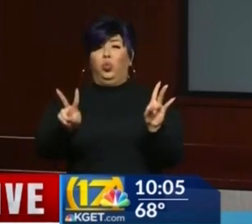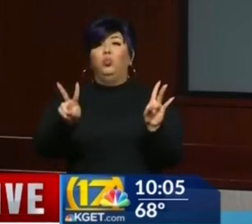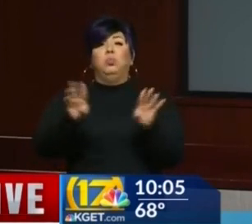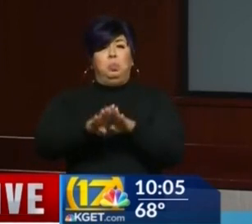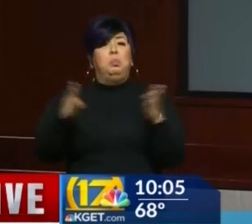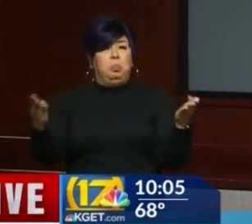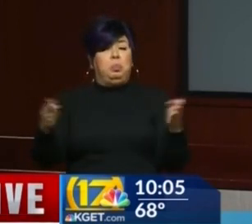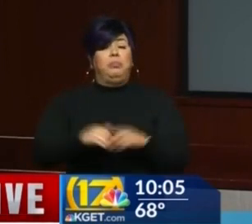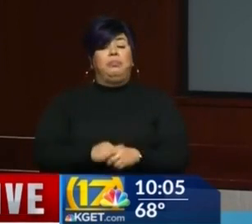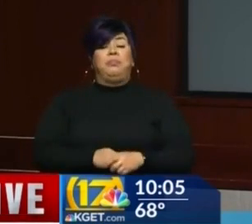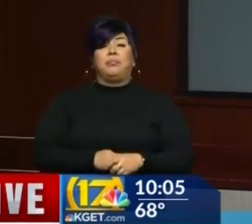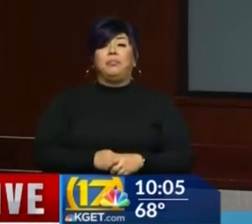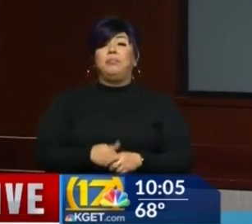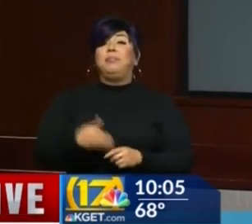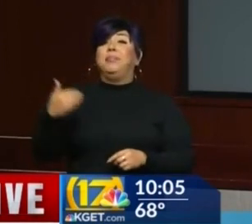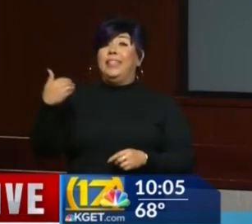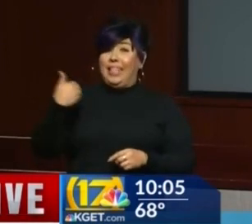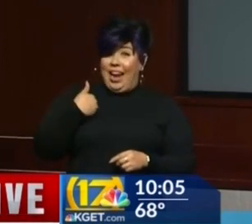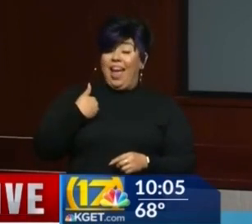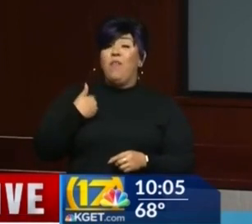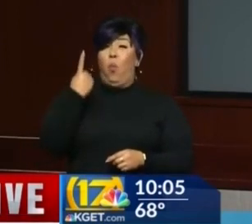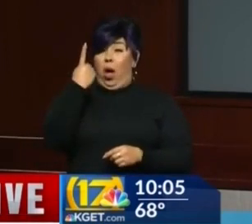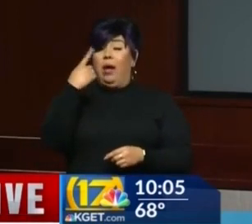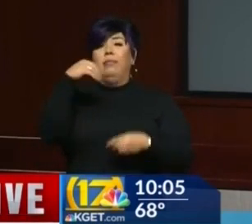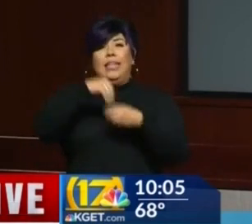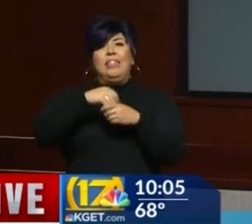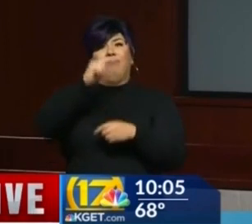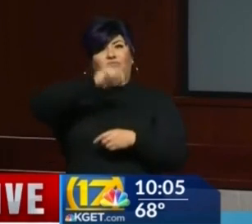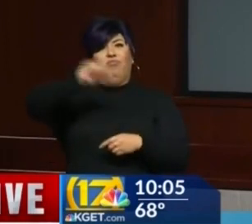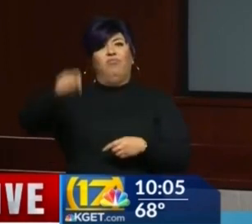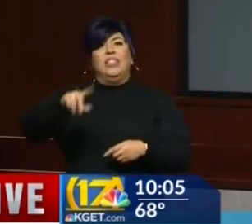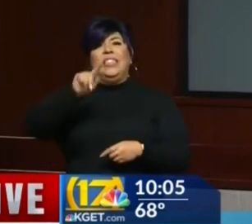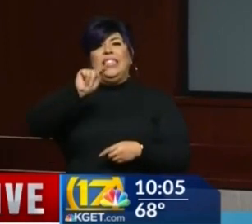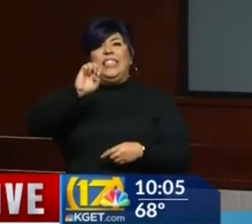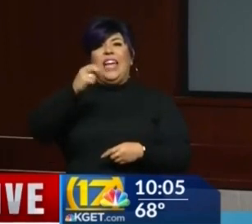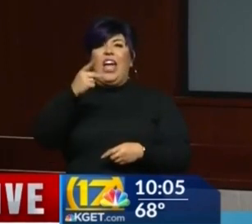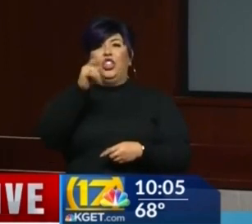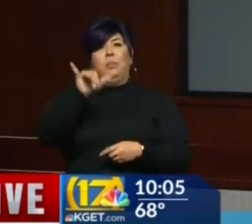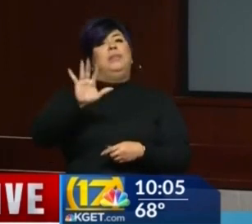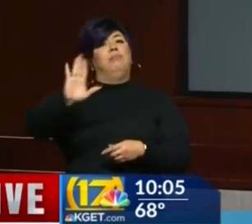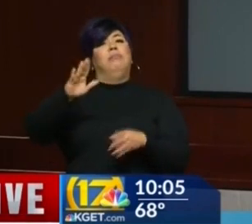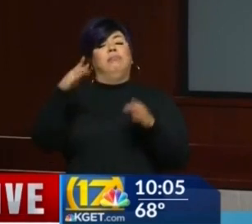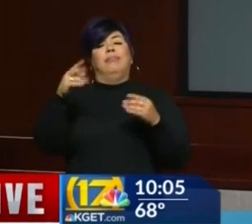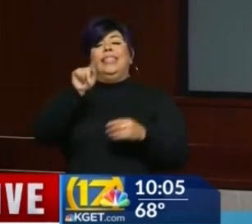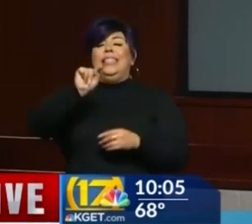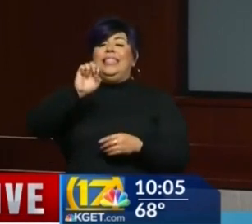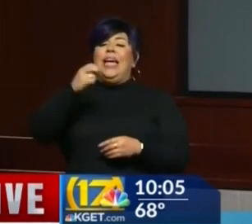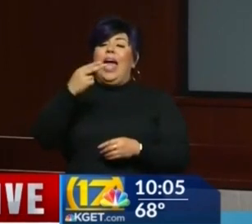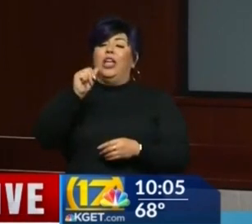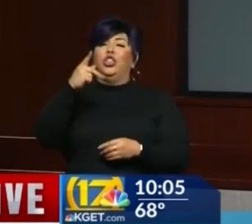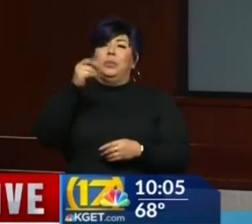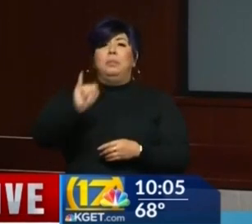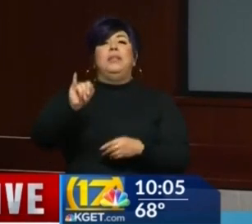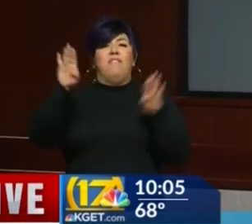HOSPITAL IS LOCATED AT 6412 LAUREL AVENUE AND THE HOURS ARE WEDNESDAY ONLY FROM 7 AM TO 2